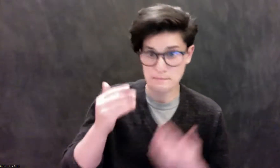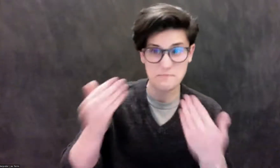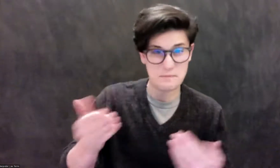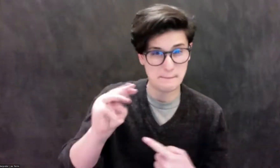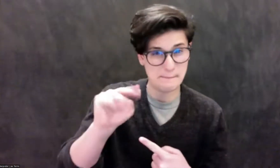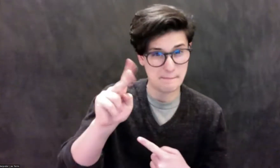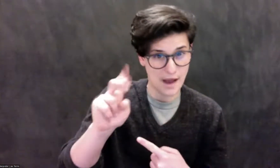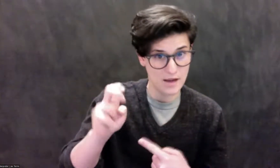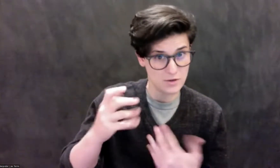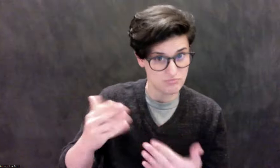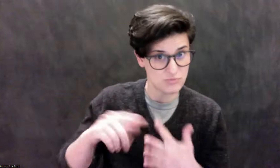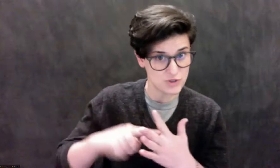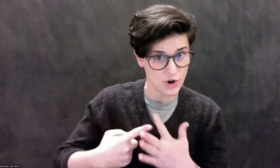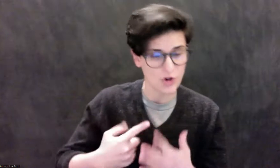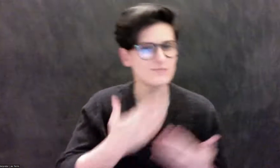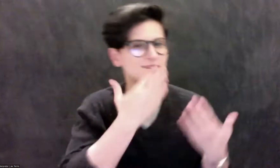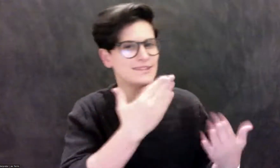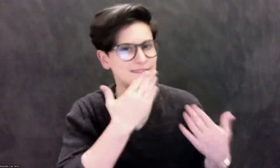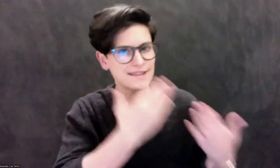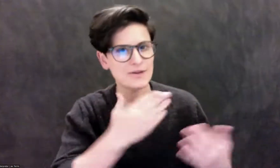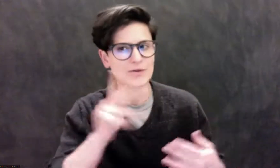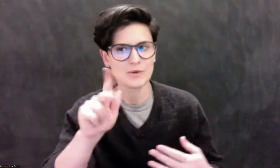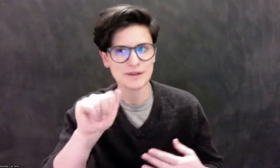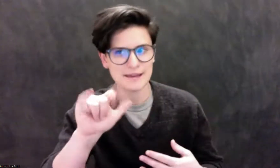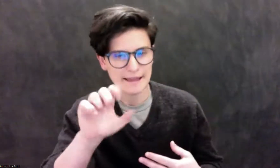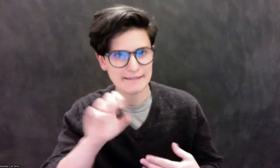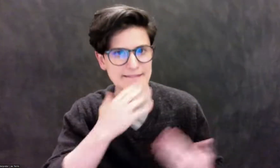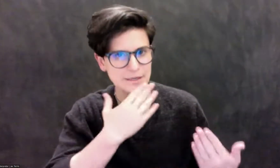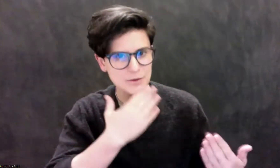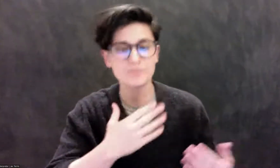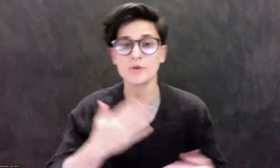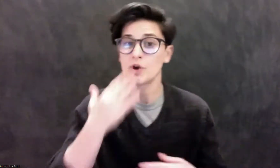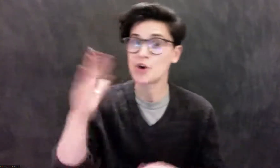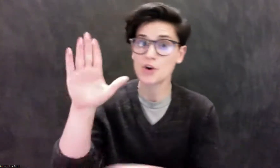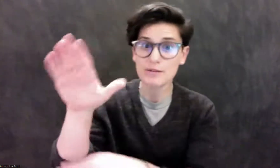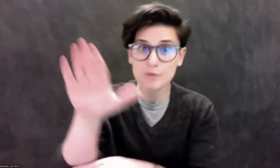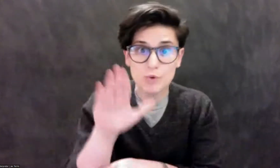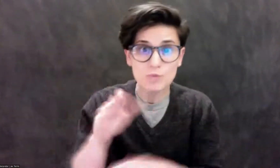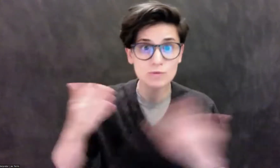15:05:11 Thanks, Kaylee. Good afternoon, and welcome to today's presentation on employment.